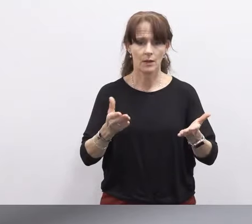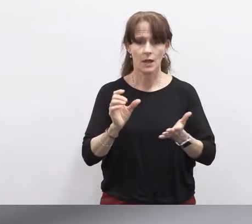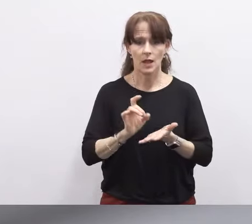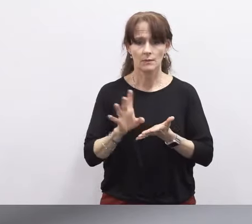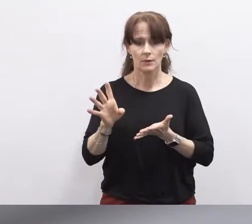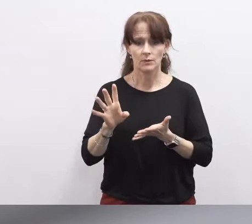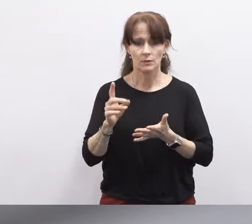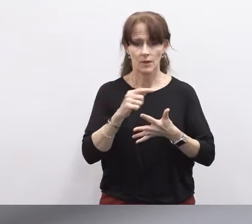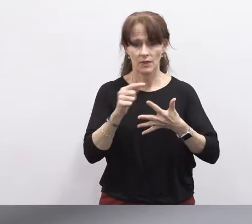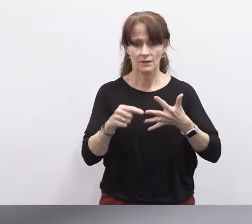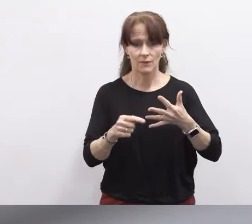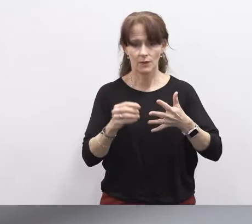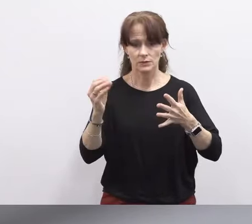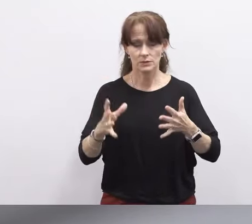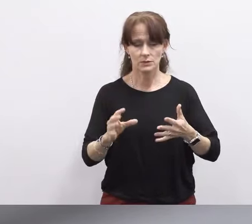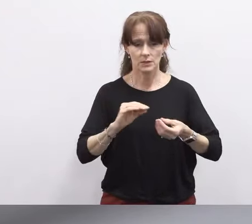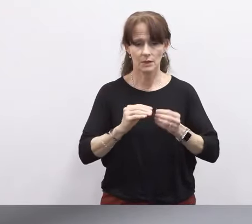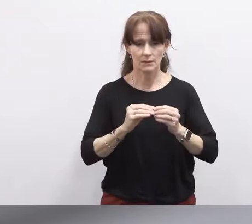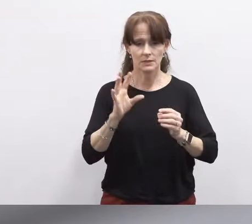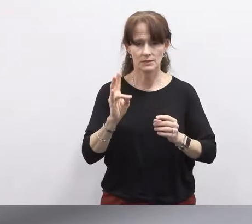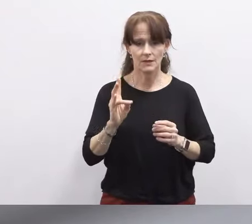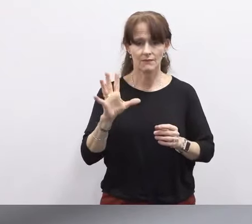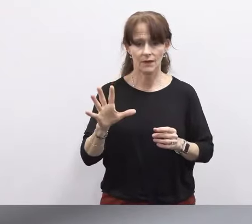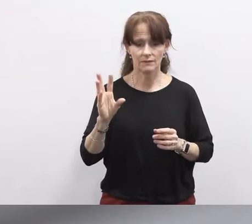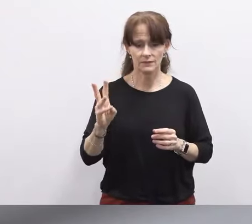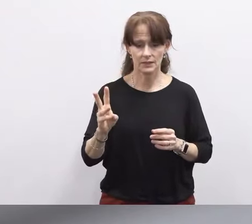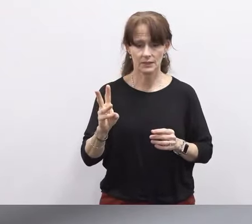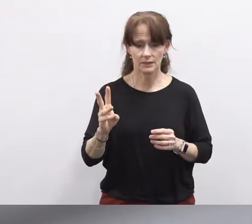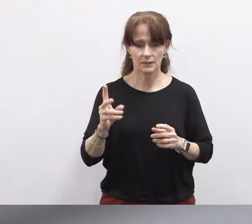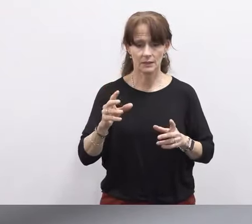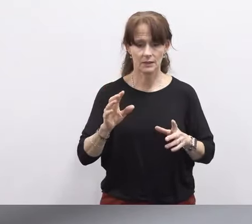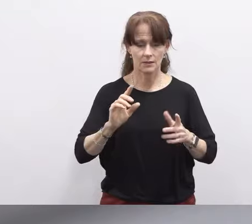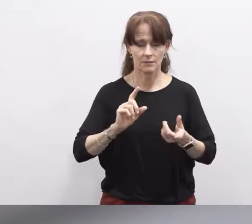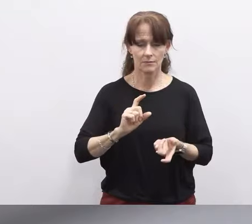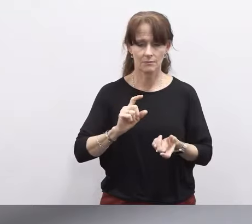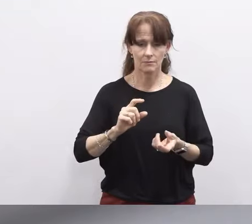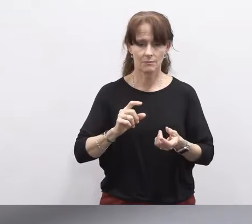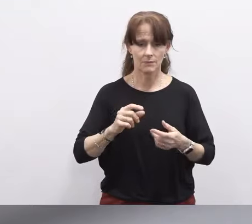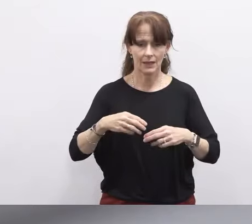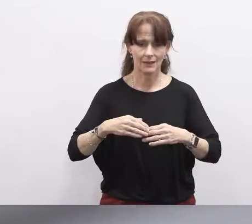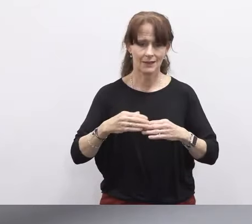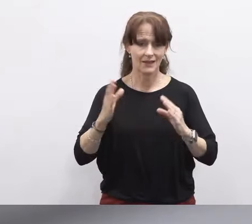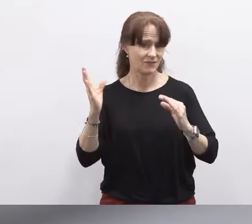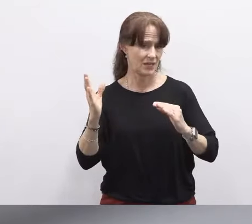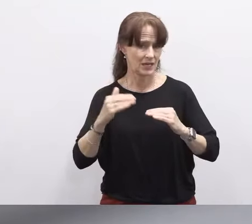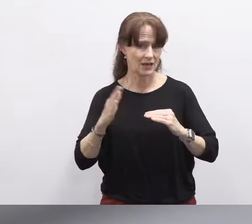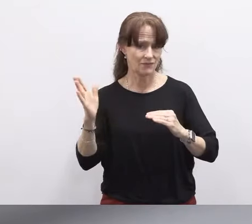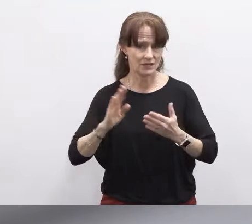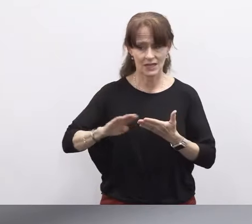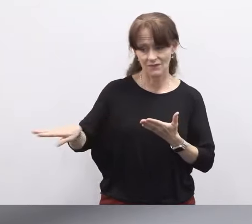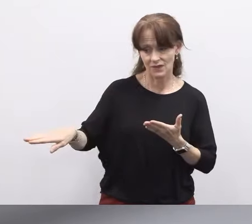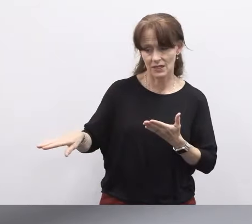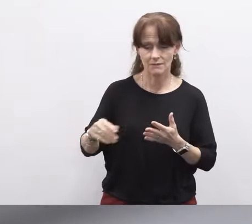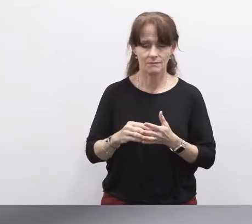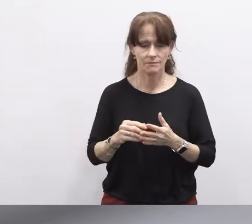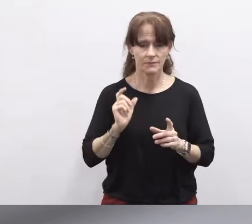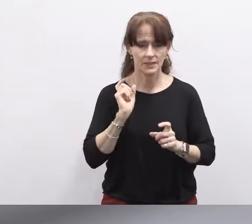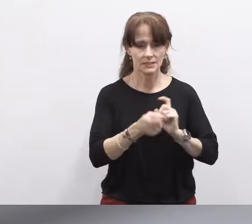of the following student number 756 be lifted, and that the student is assigned to a school program as recommended.